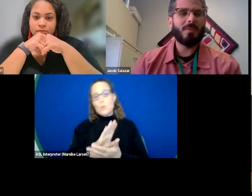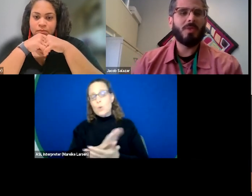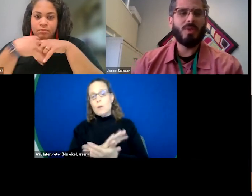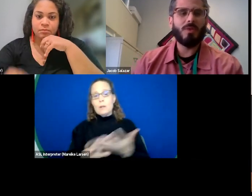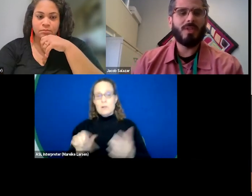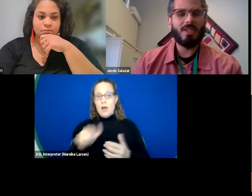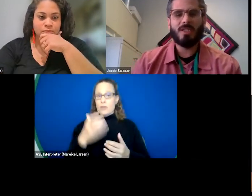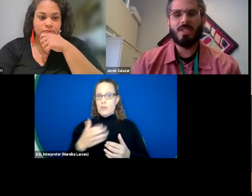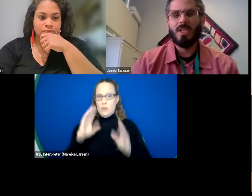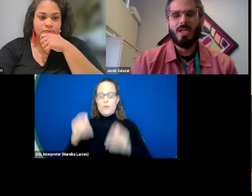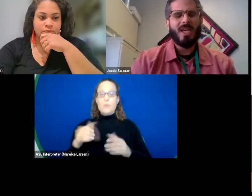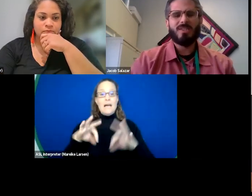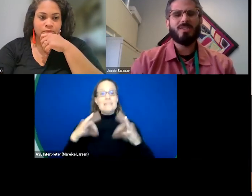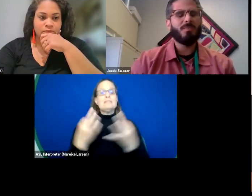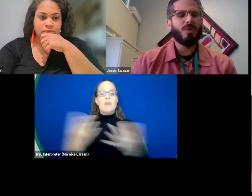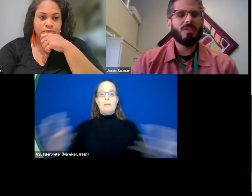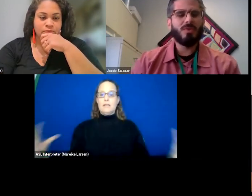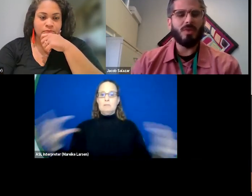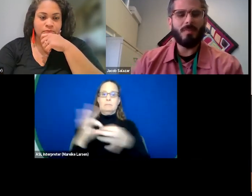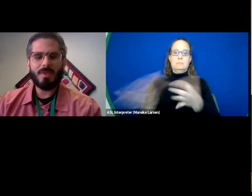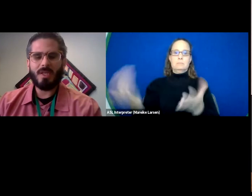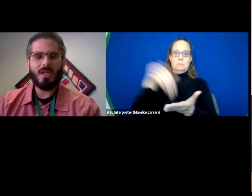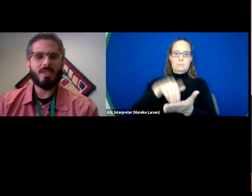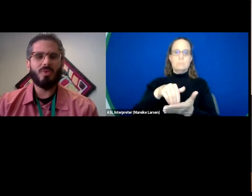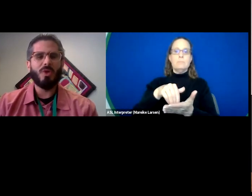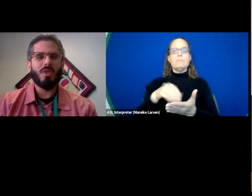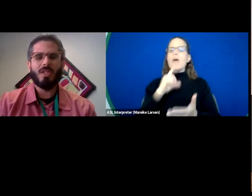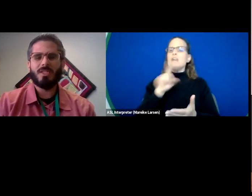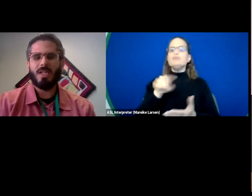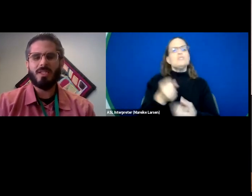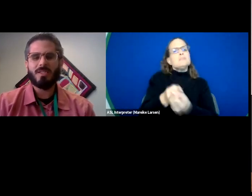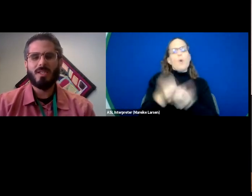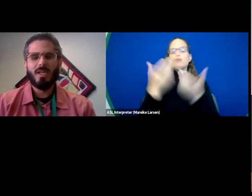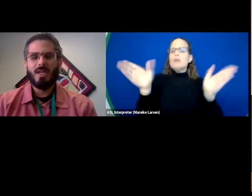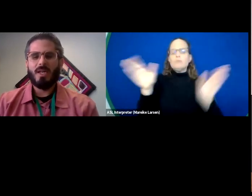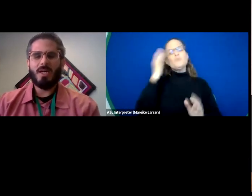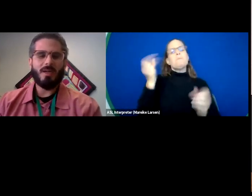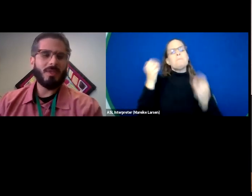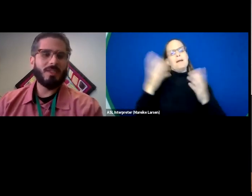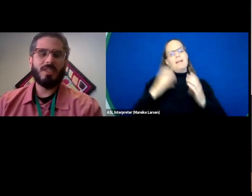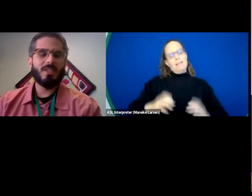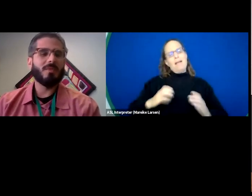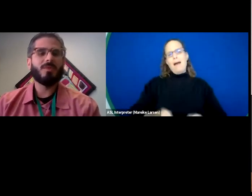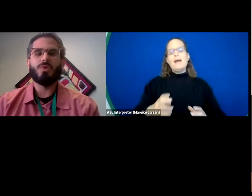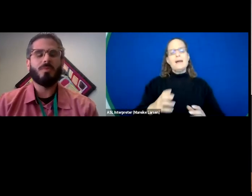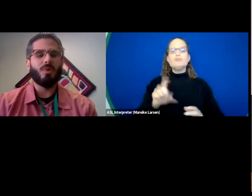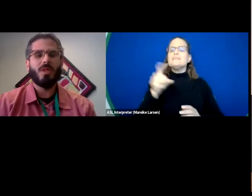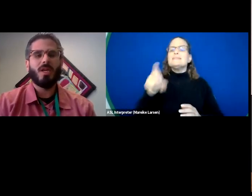is family reunification and just support in general, as we know a lot of these clients, they just need some social support.